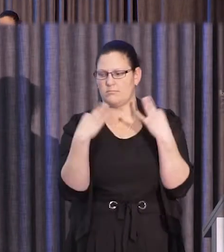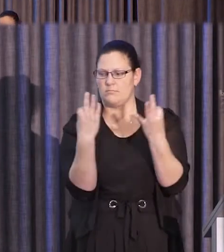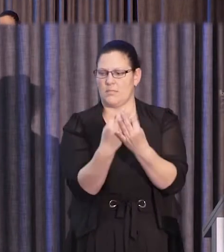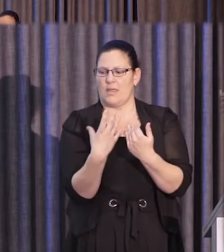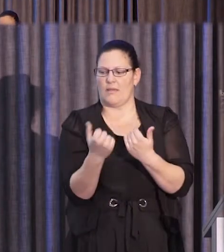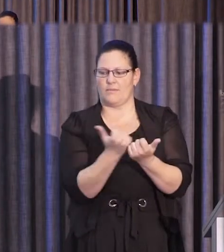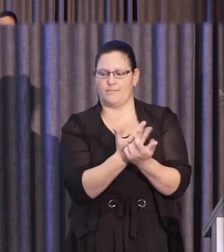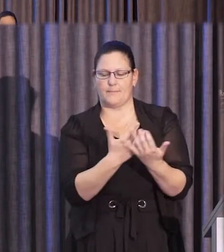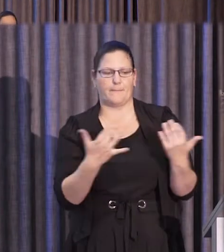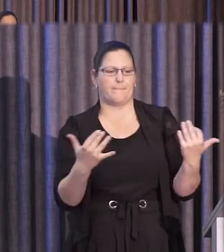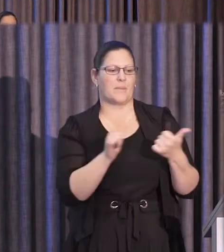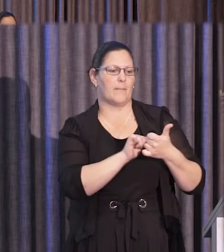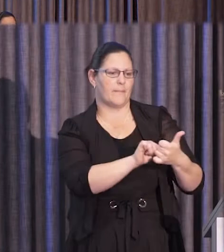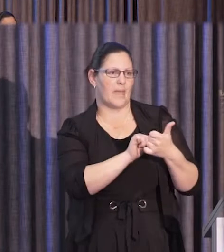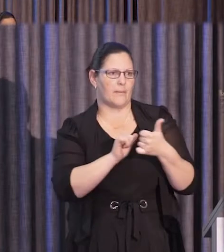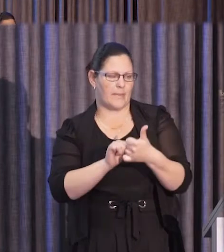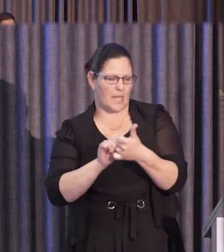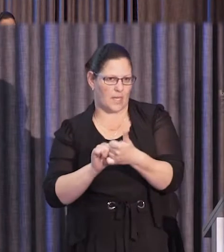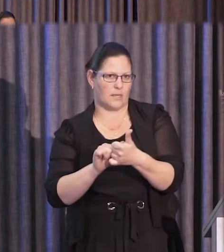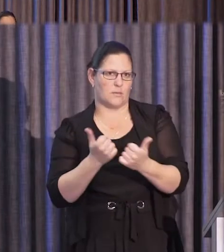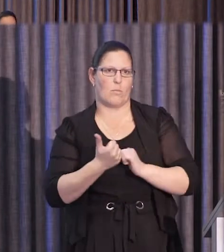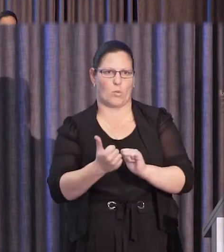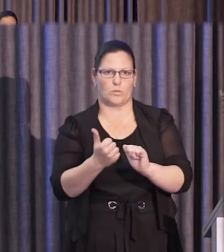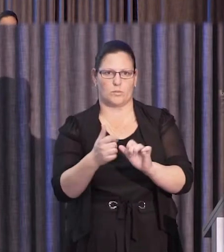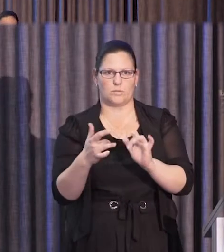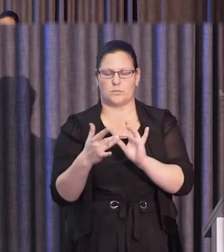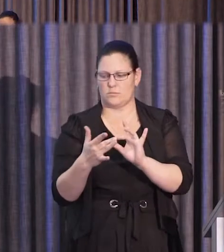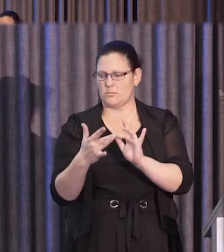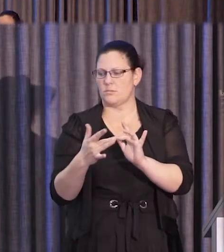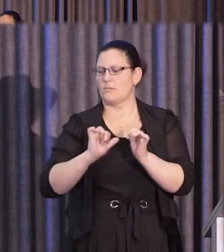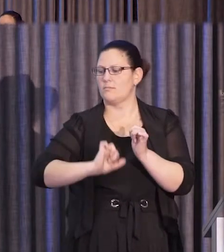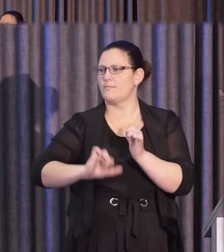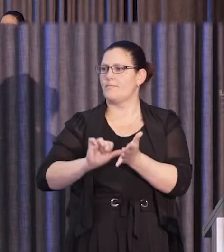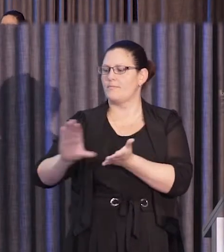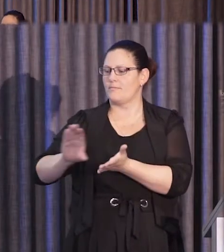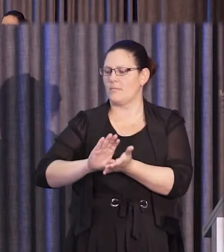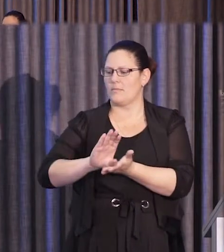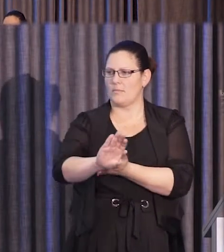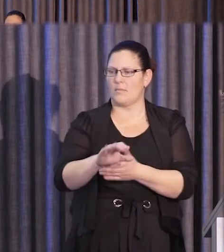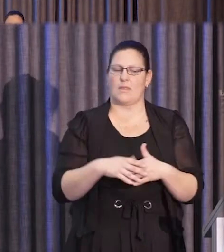support networks were supported through ILC grants. And there has been a further grant process this year,